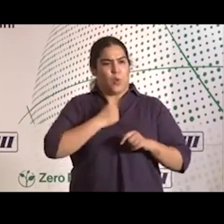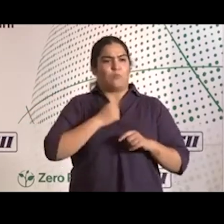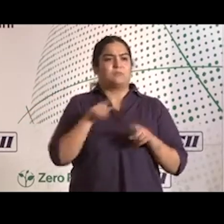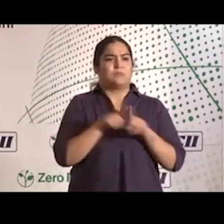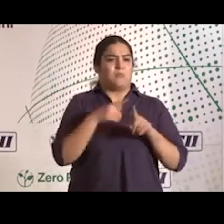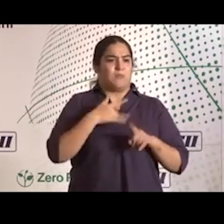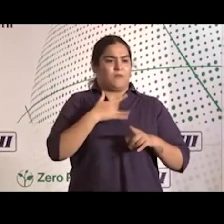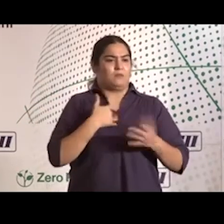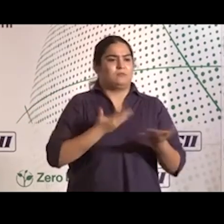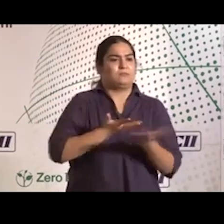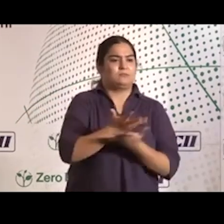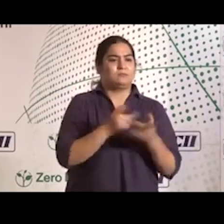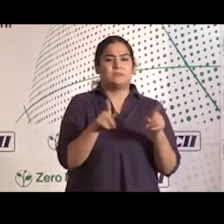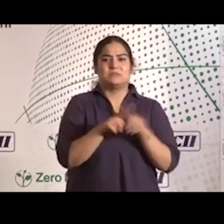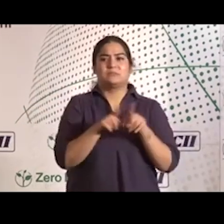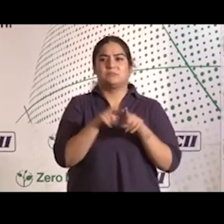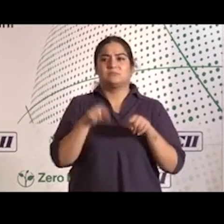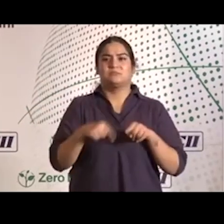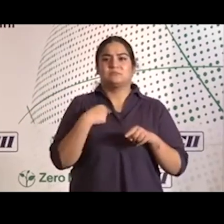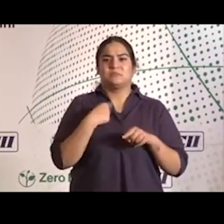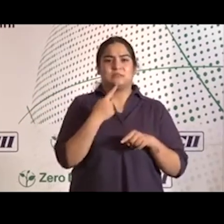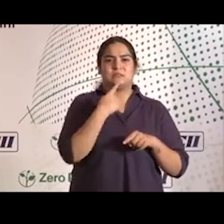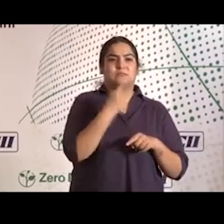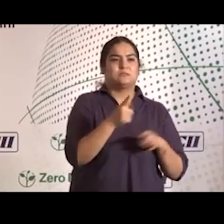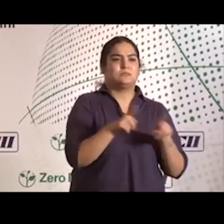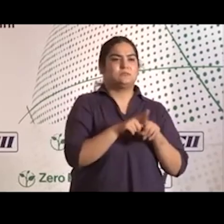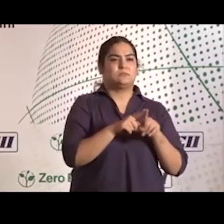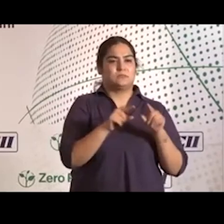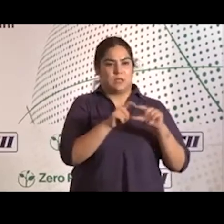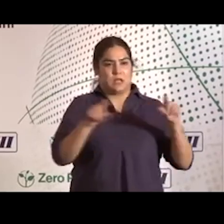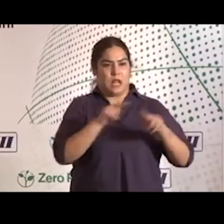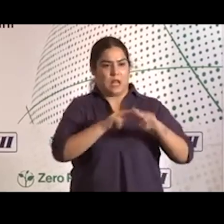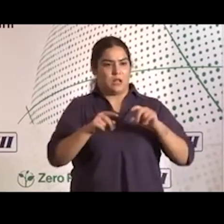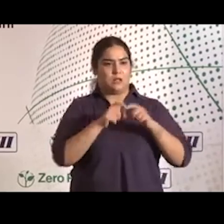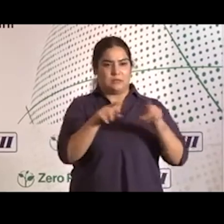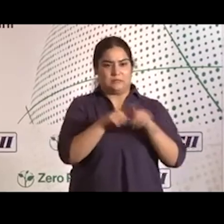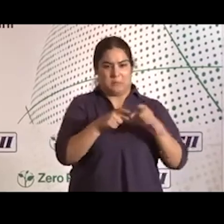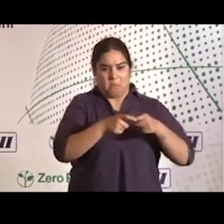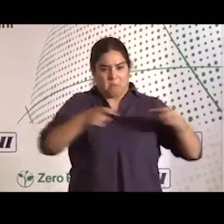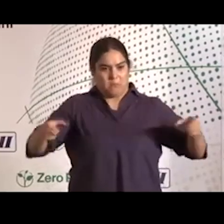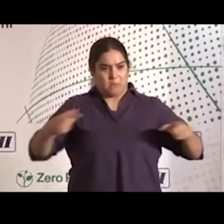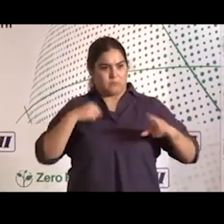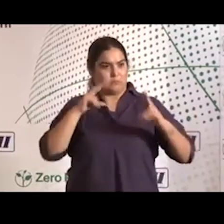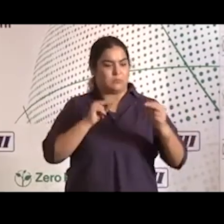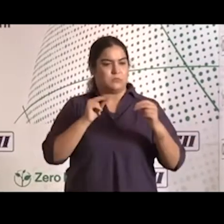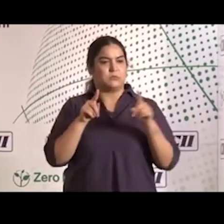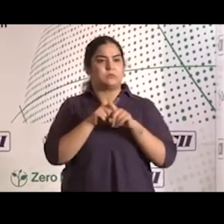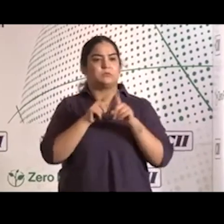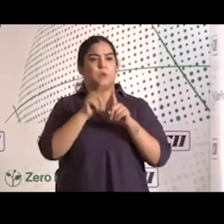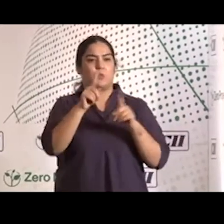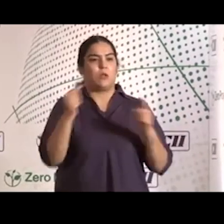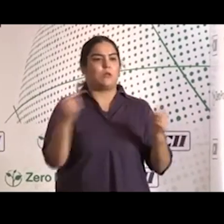Let's not make this platform or forum into an intersectional war between